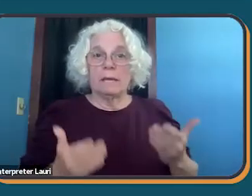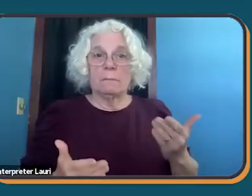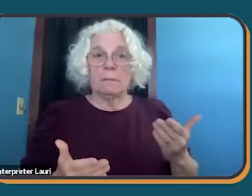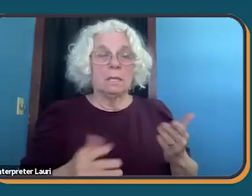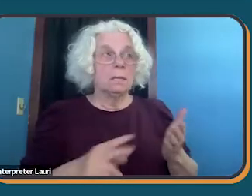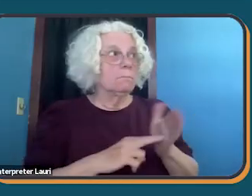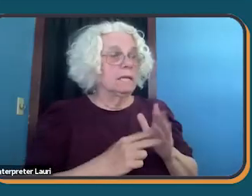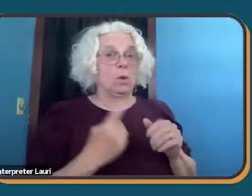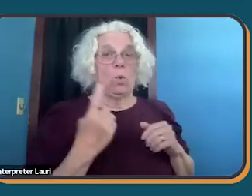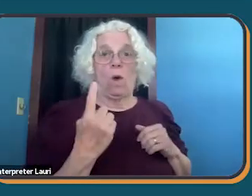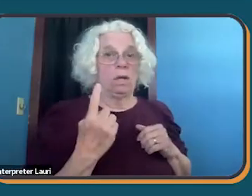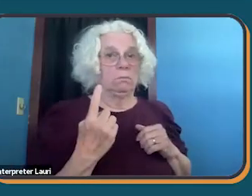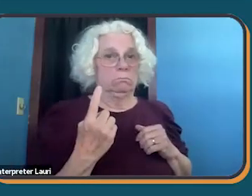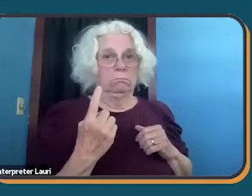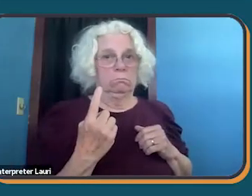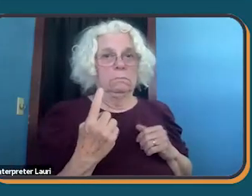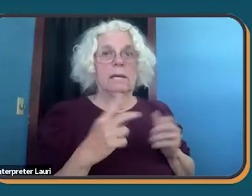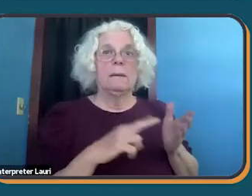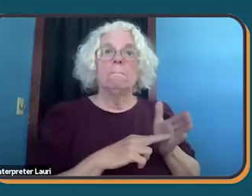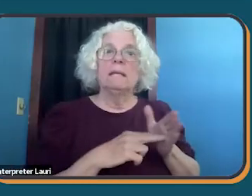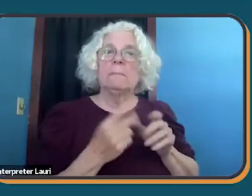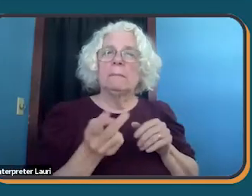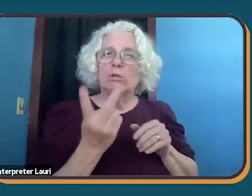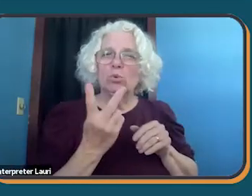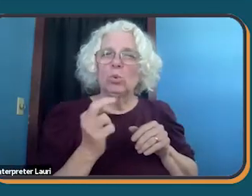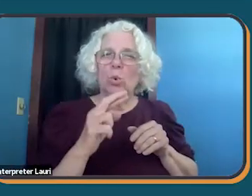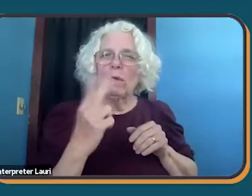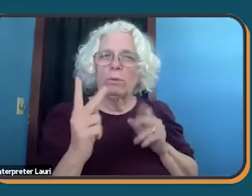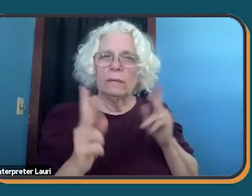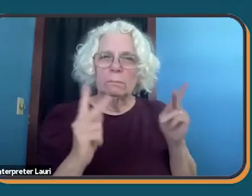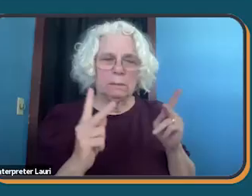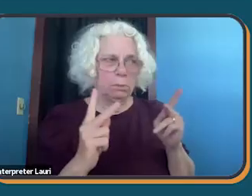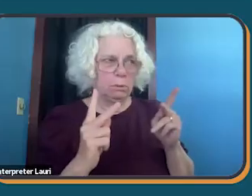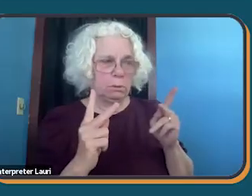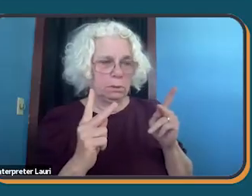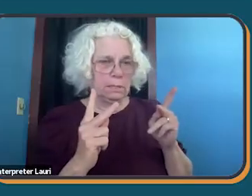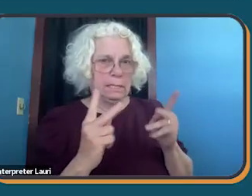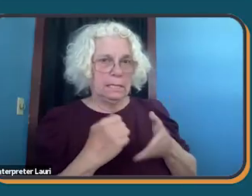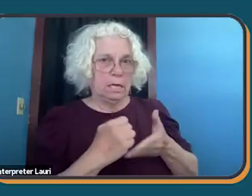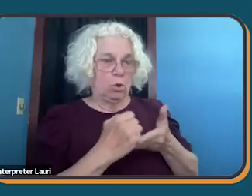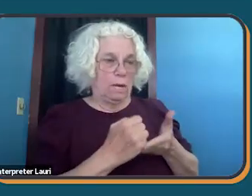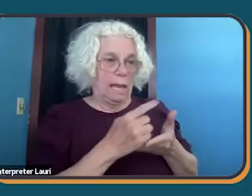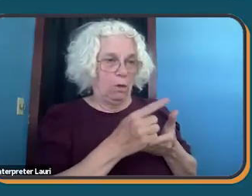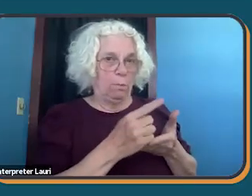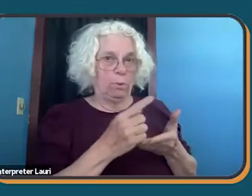but this may require two or three people to help get her into the very particular position